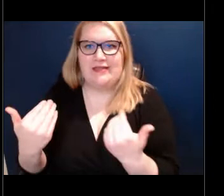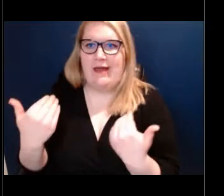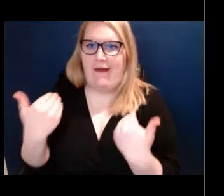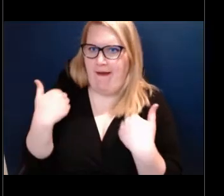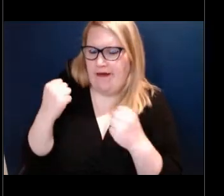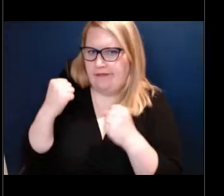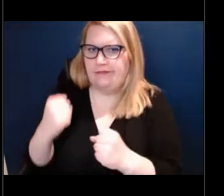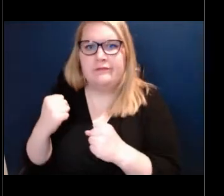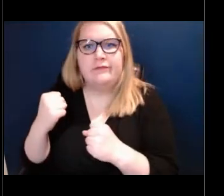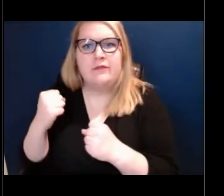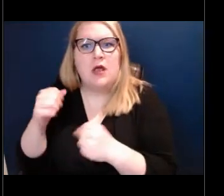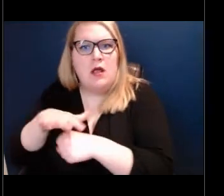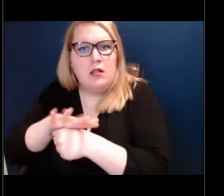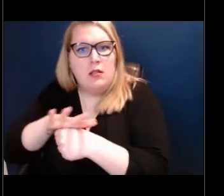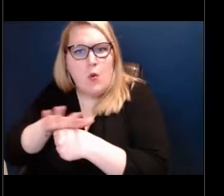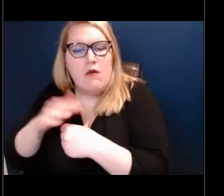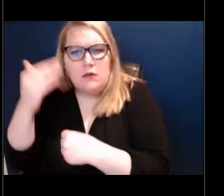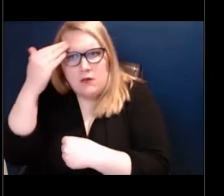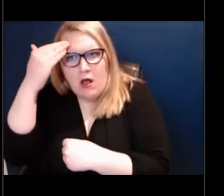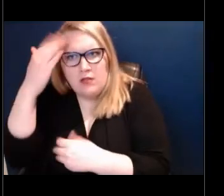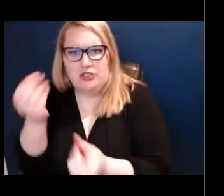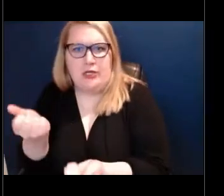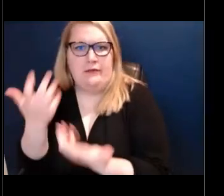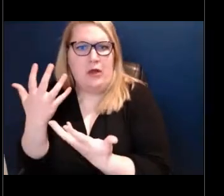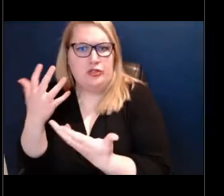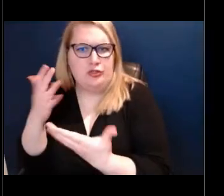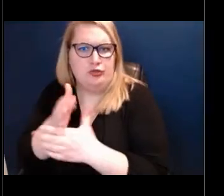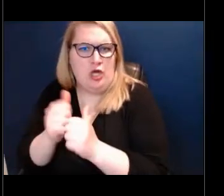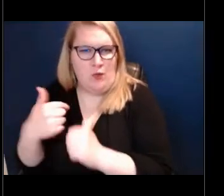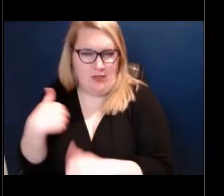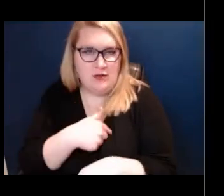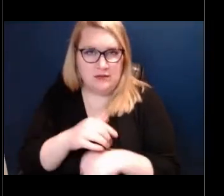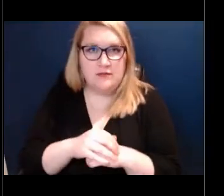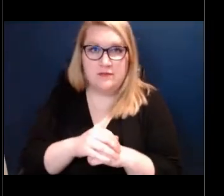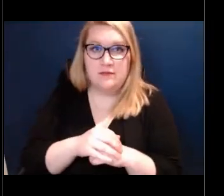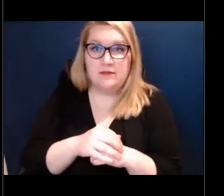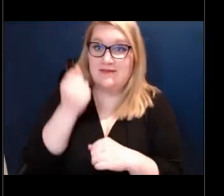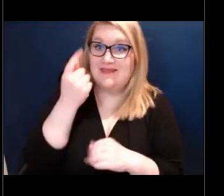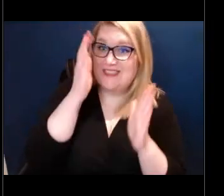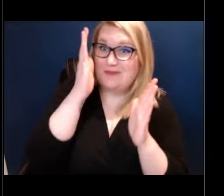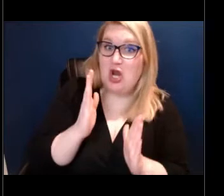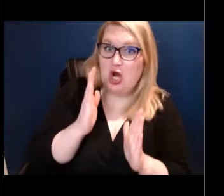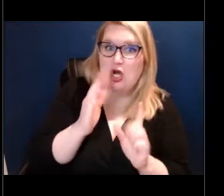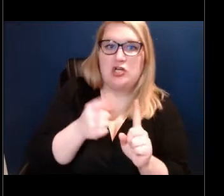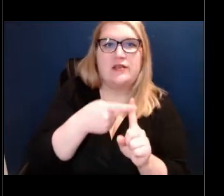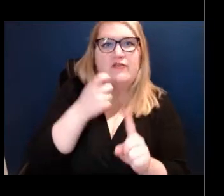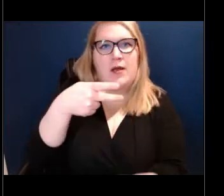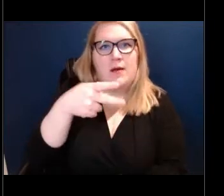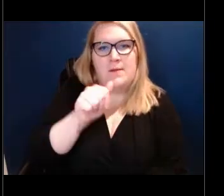and much to share with us. We acknowledge that our speakers today are coming to us from the lands of the Piscataway people.